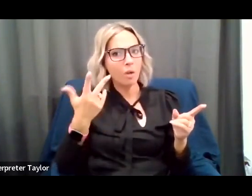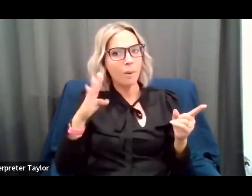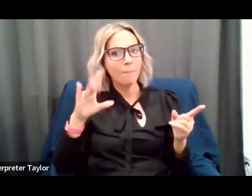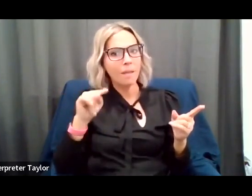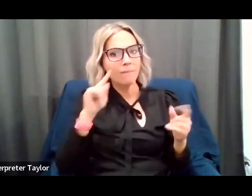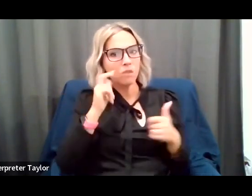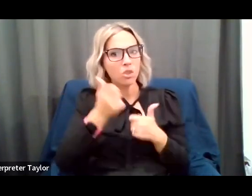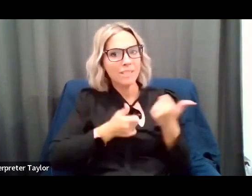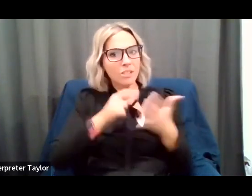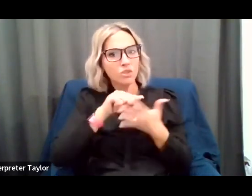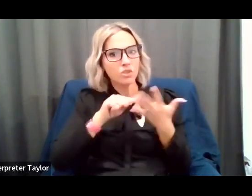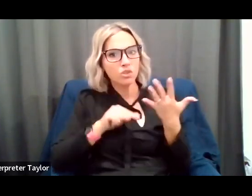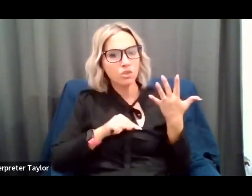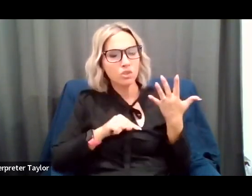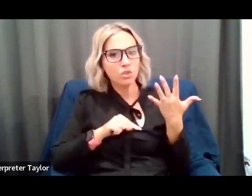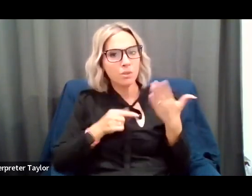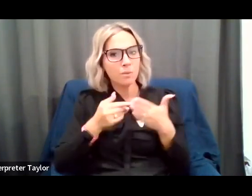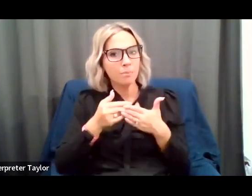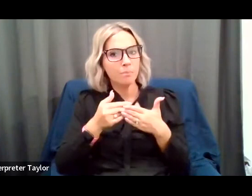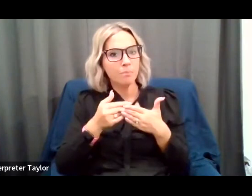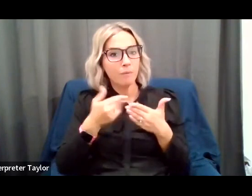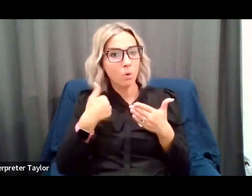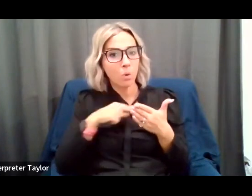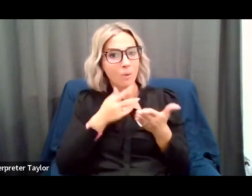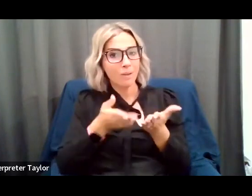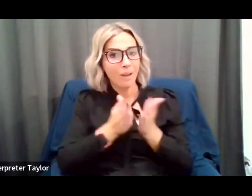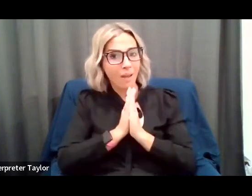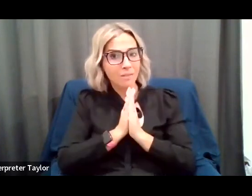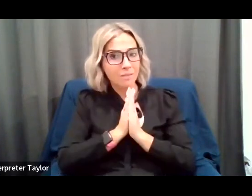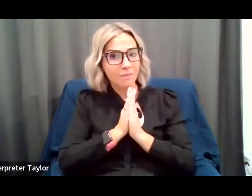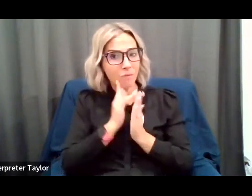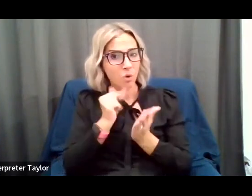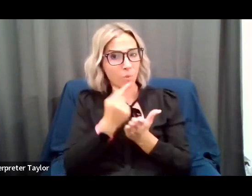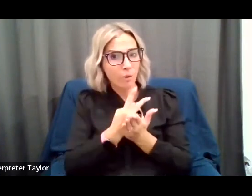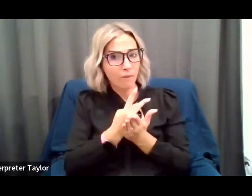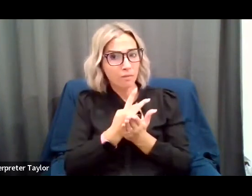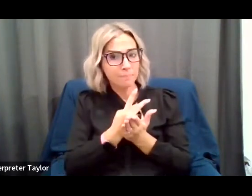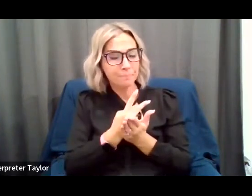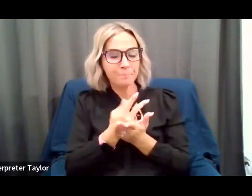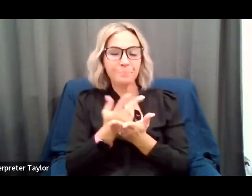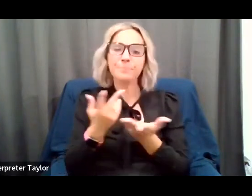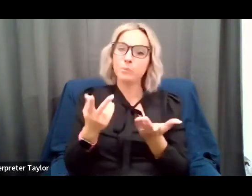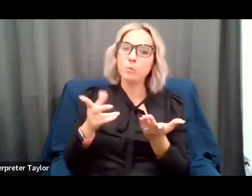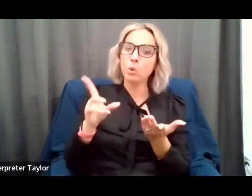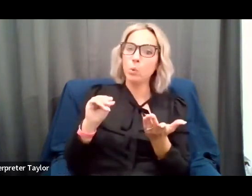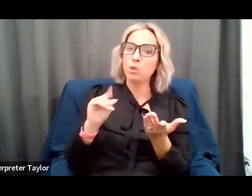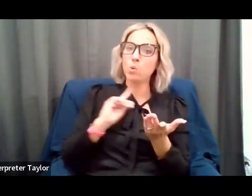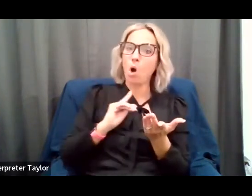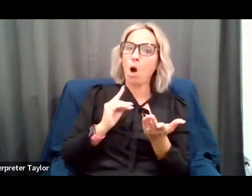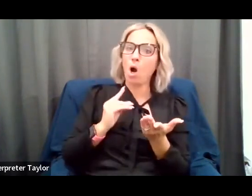these Items before we are asked to prove it. Well, we do our Purchaser Report and so